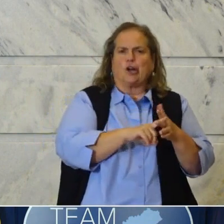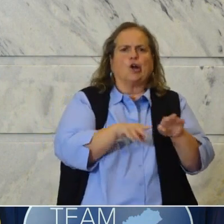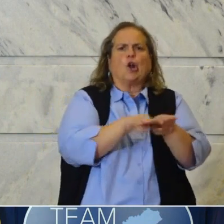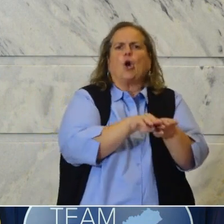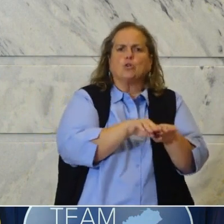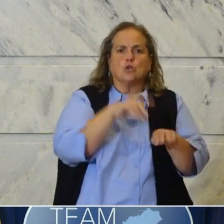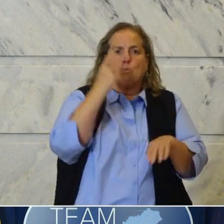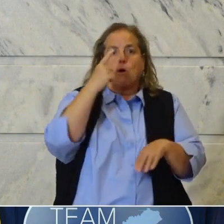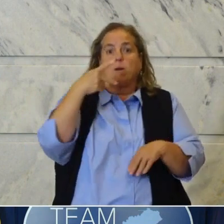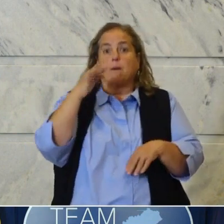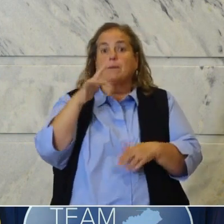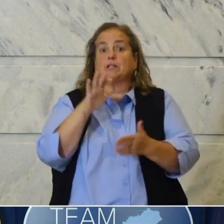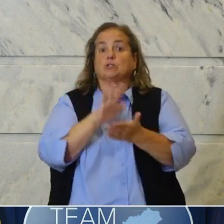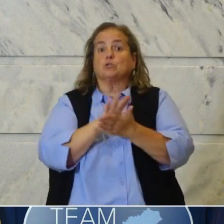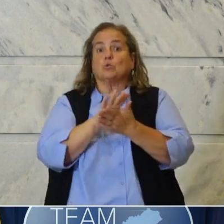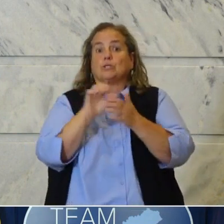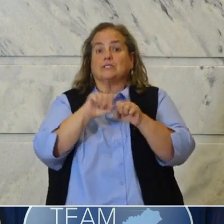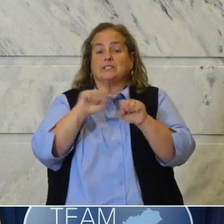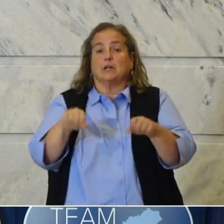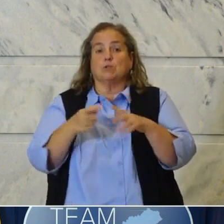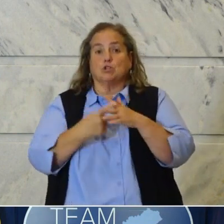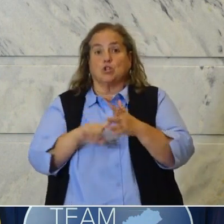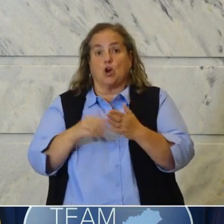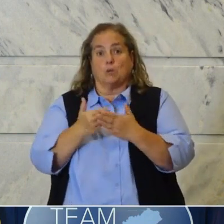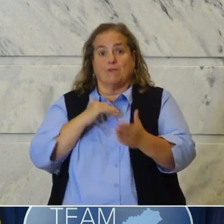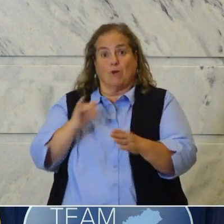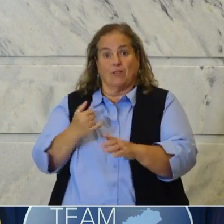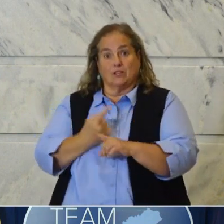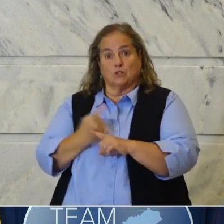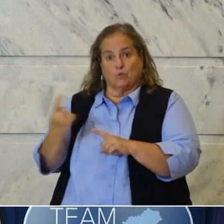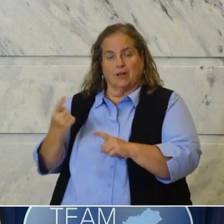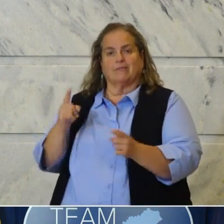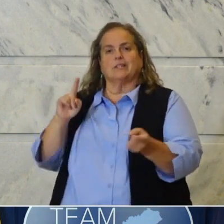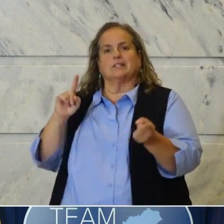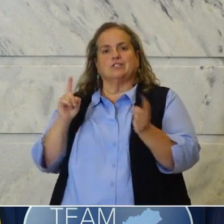school system that it started before this week has switched to NT I and